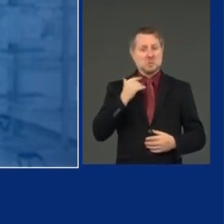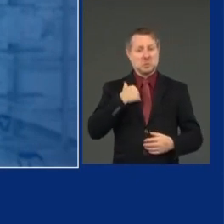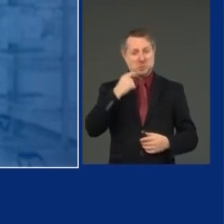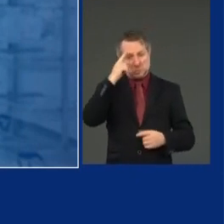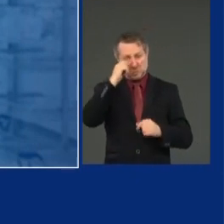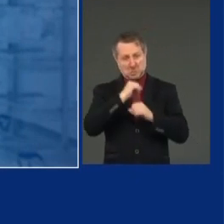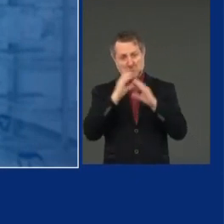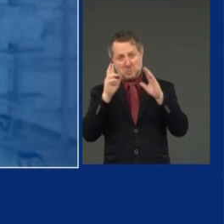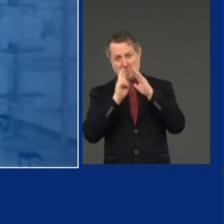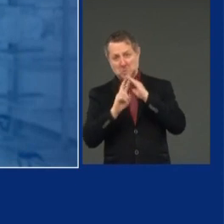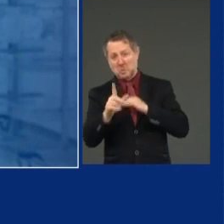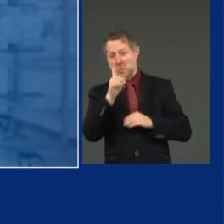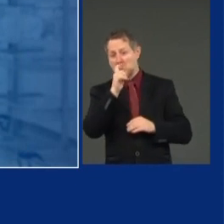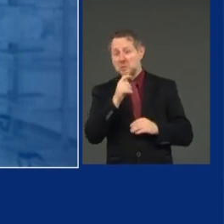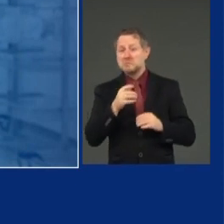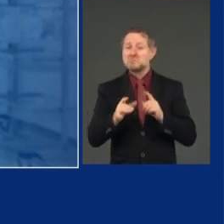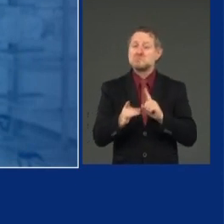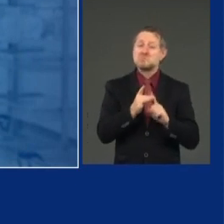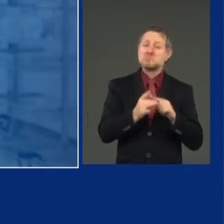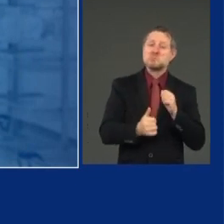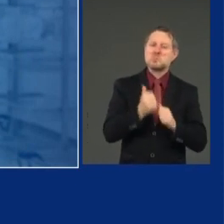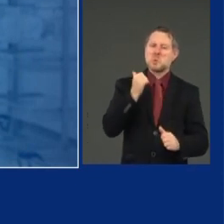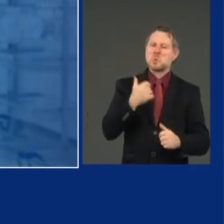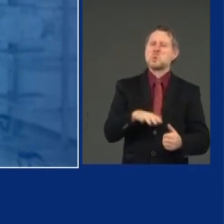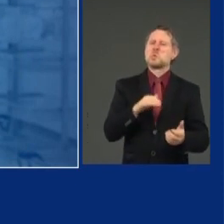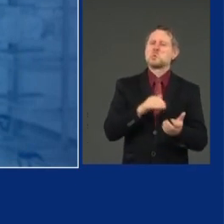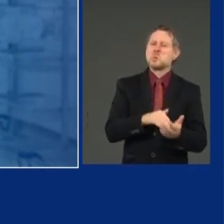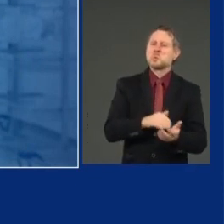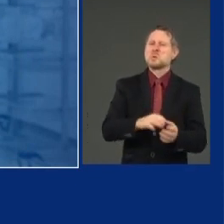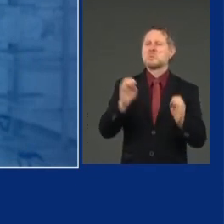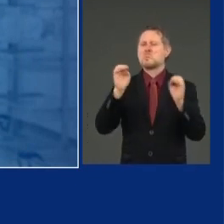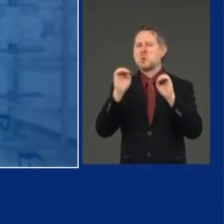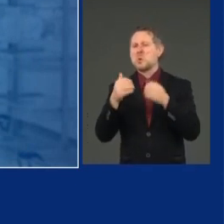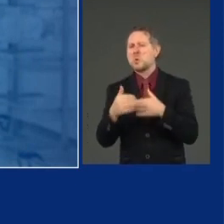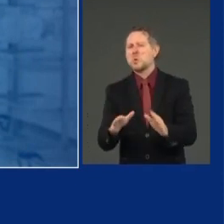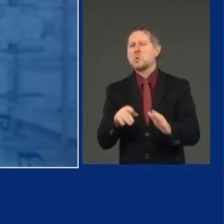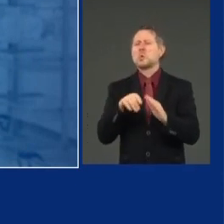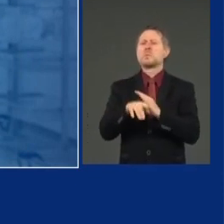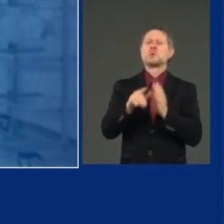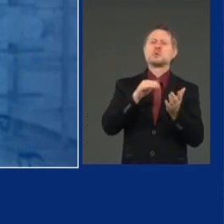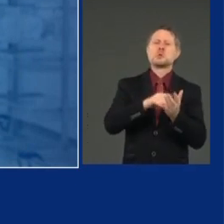IF I SAID TO YOU, WHO IS GOING